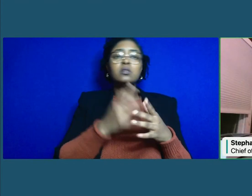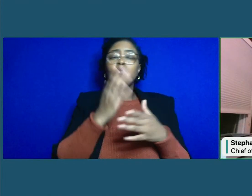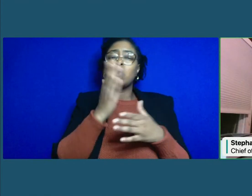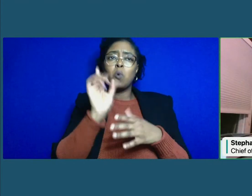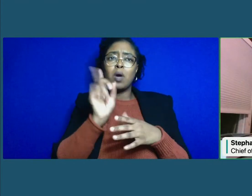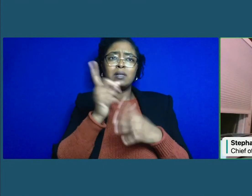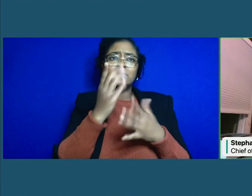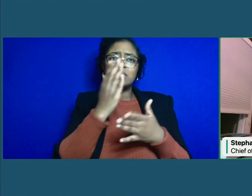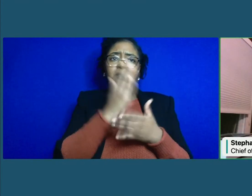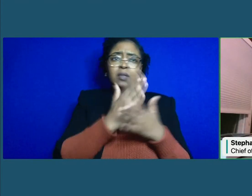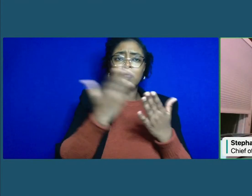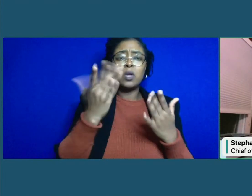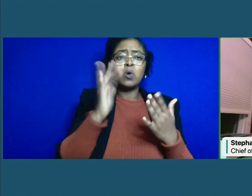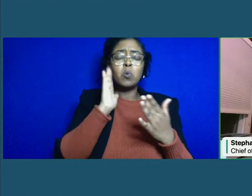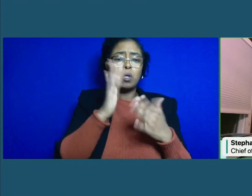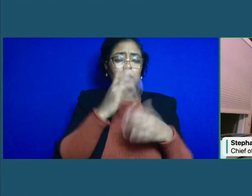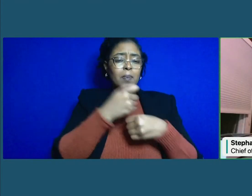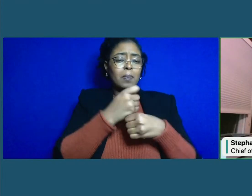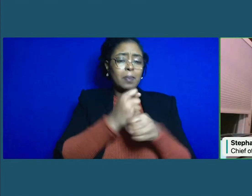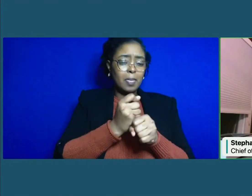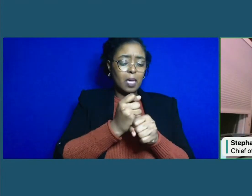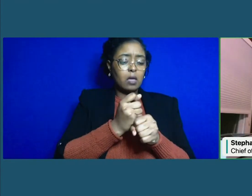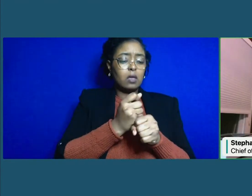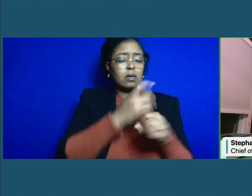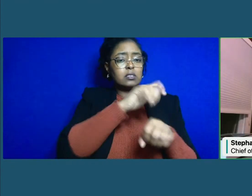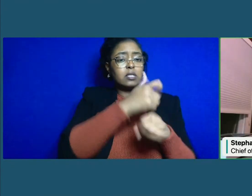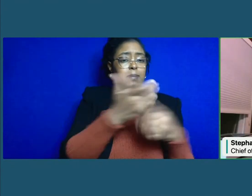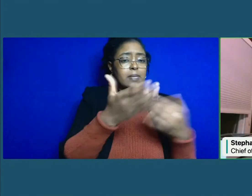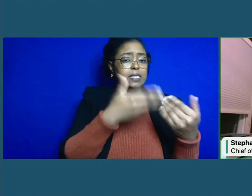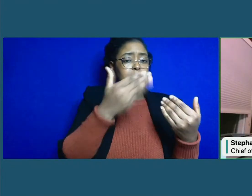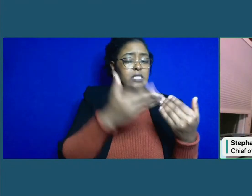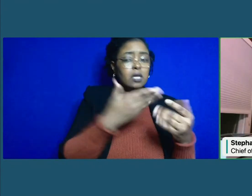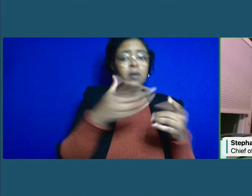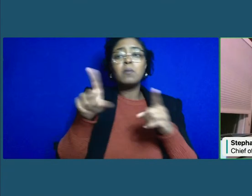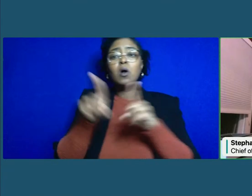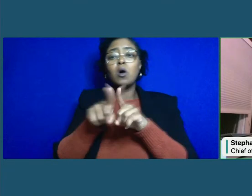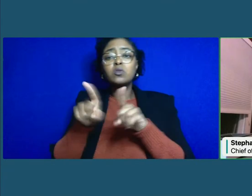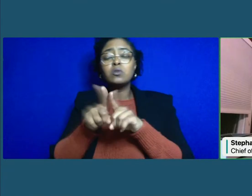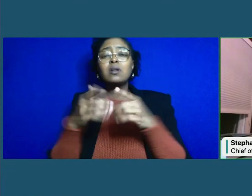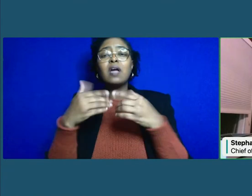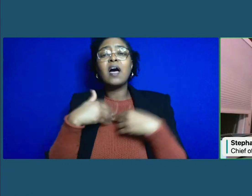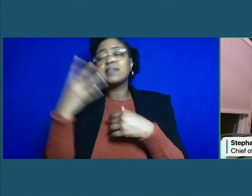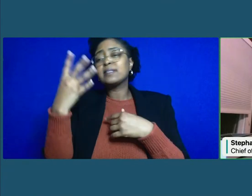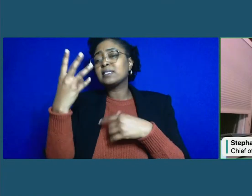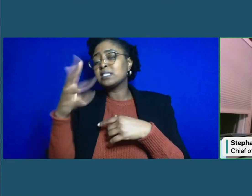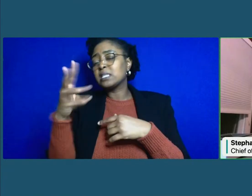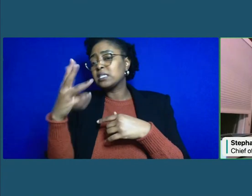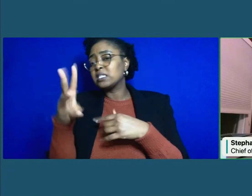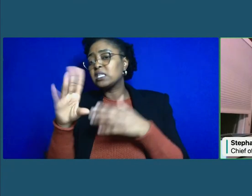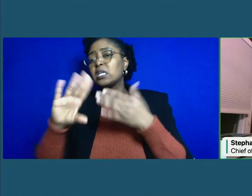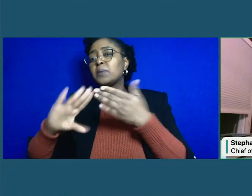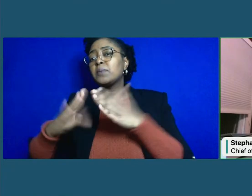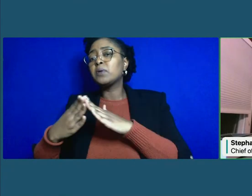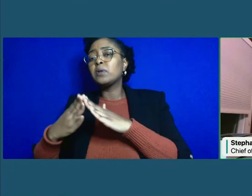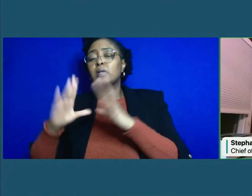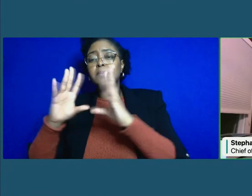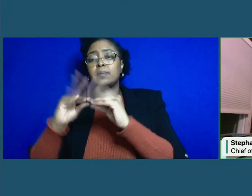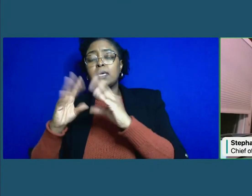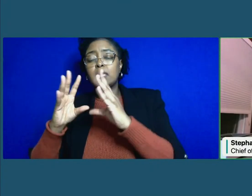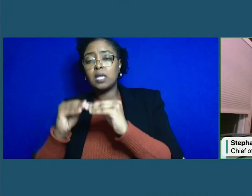would like to start with around the audit, where some of those quick wins would be. And then we also identified and worked with